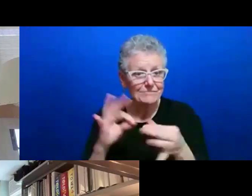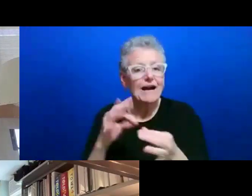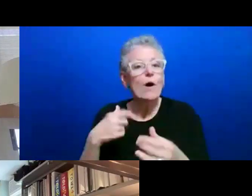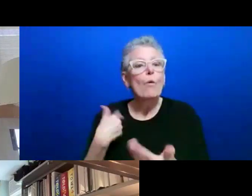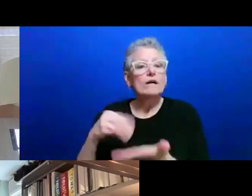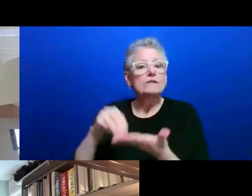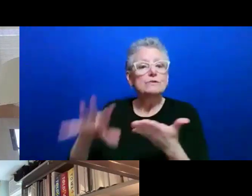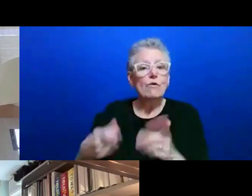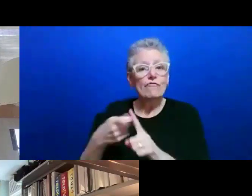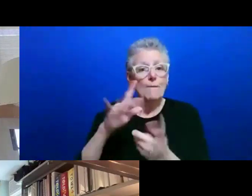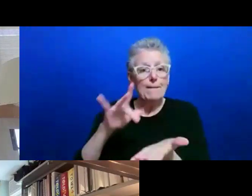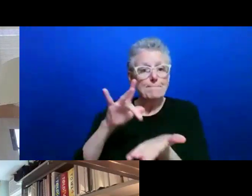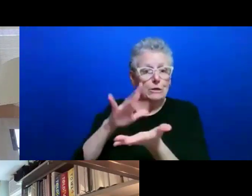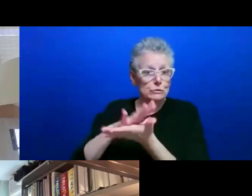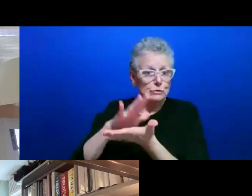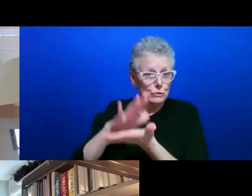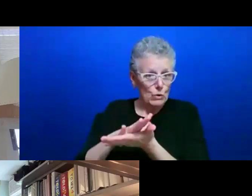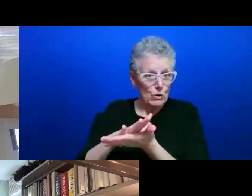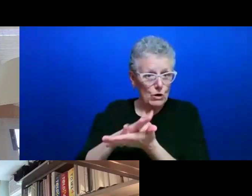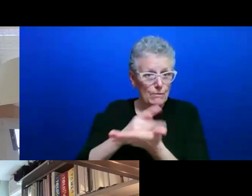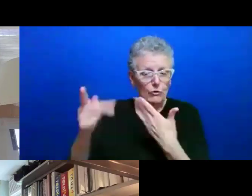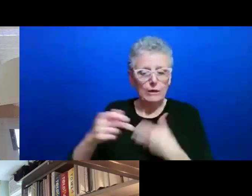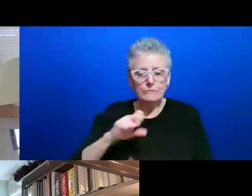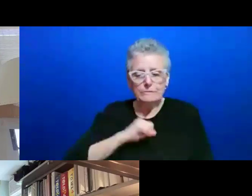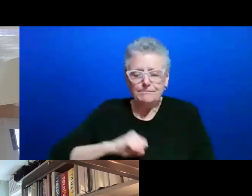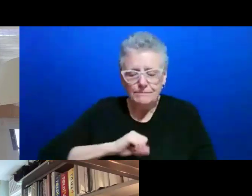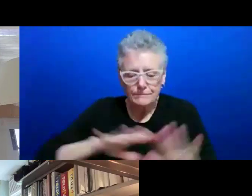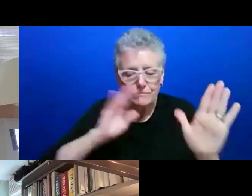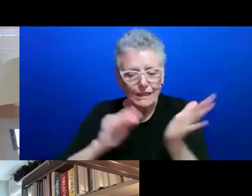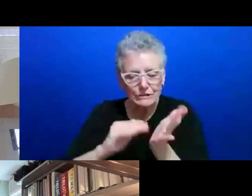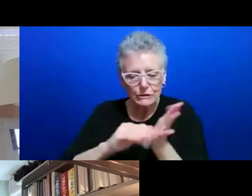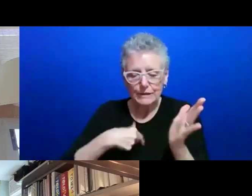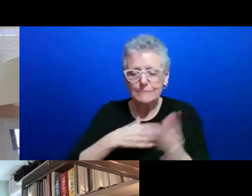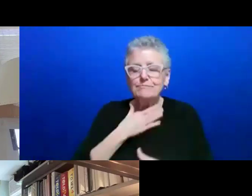from our middle school program-- sorry, excuse me--